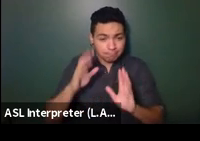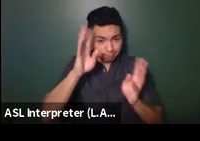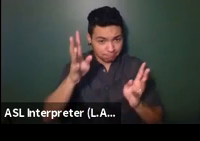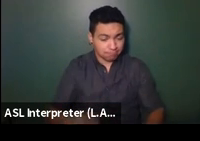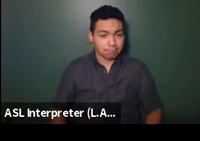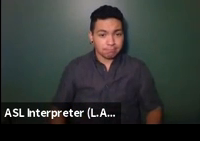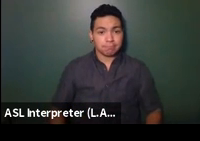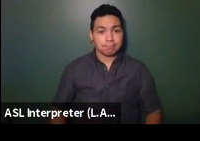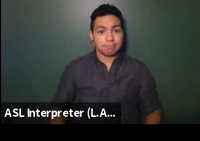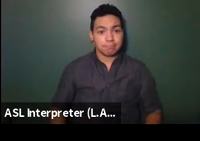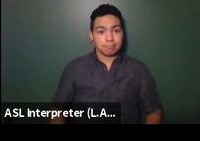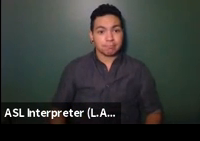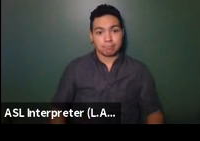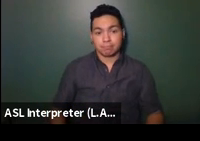ESD 189 - Amy Colburn: Let's see, let's just do check in.